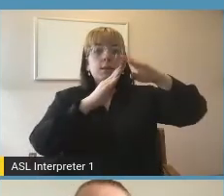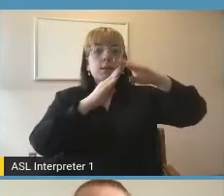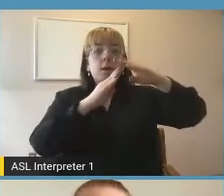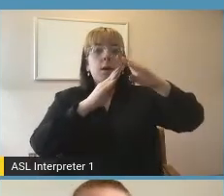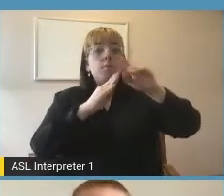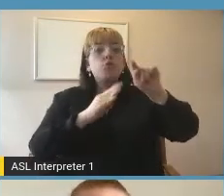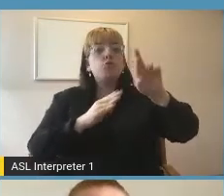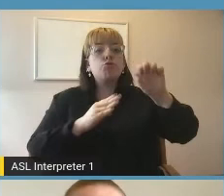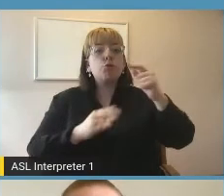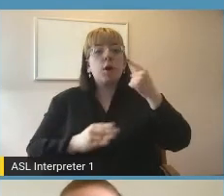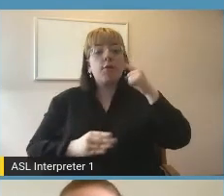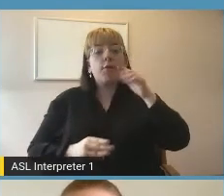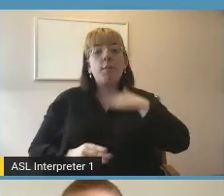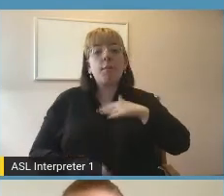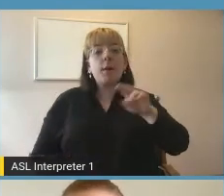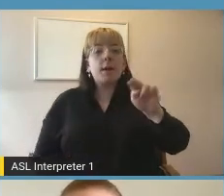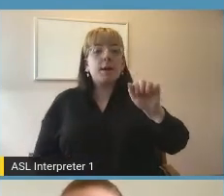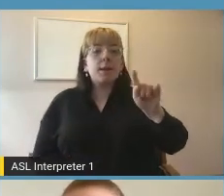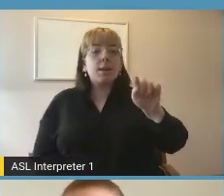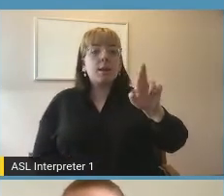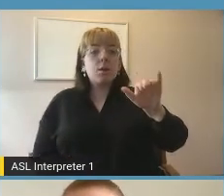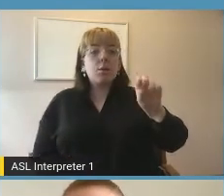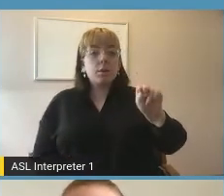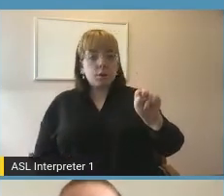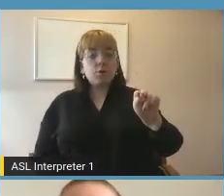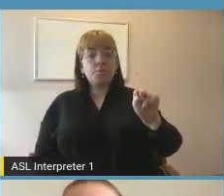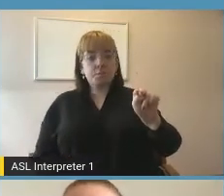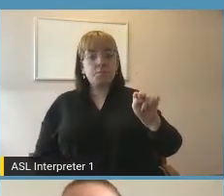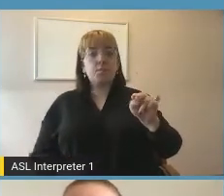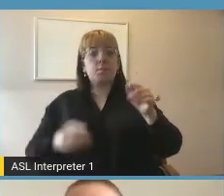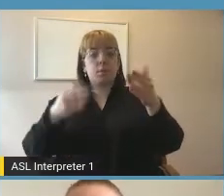example here. Then there is the interview and the questions and then you can see the